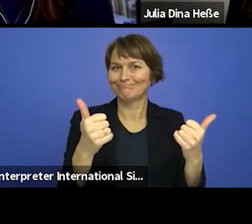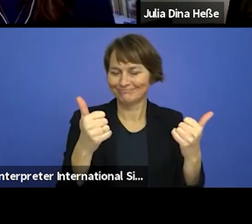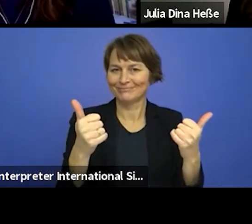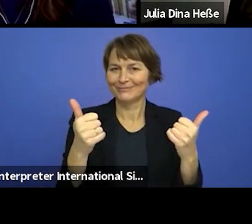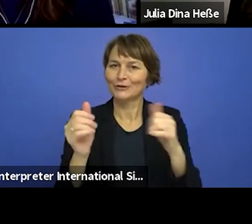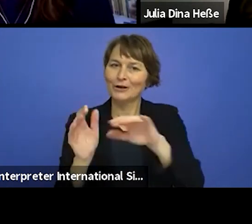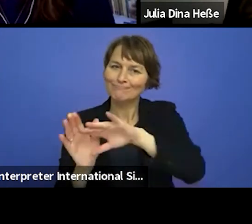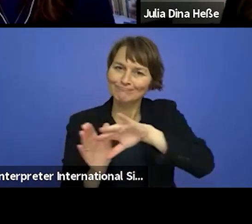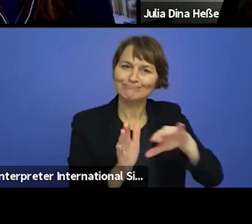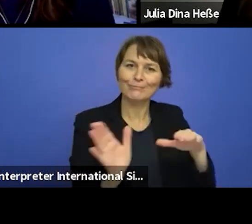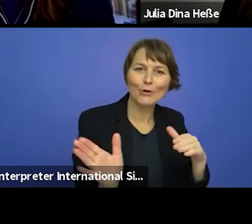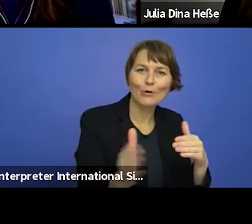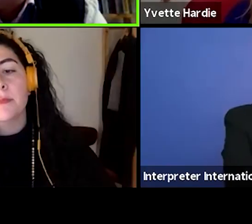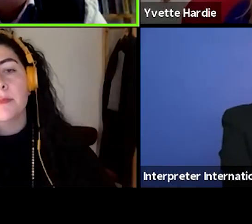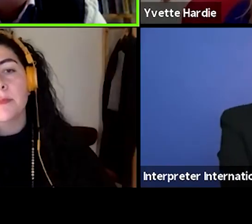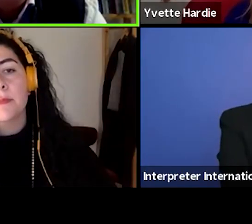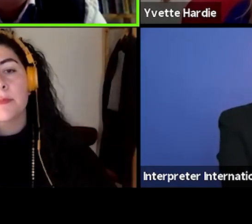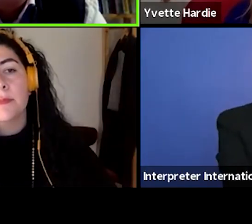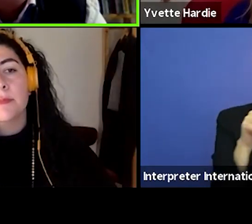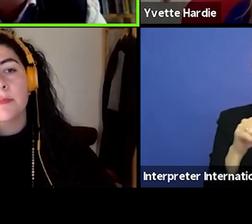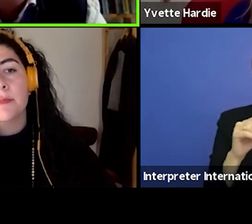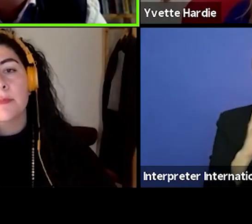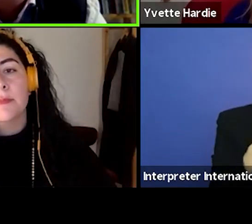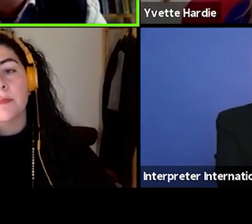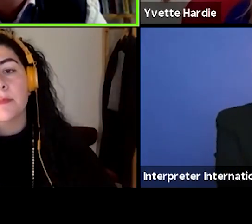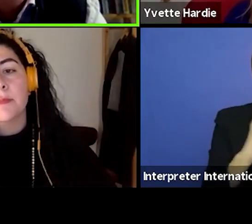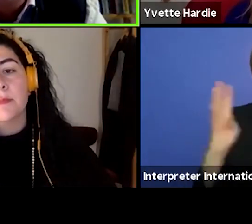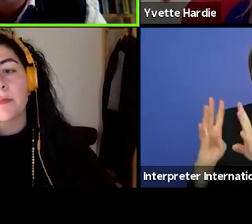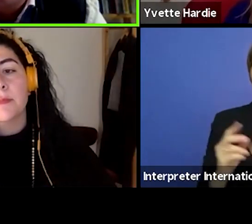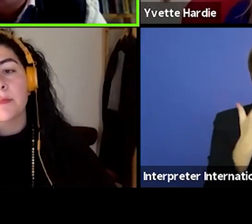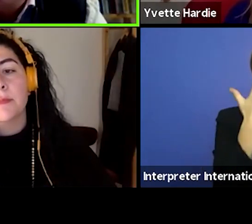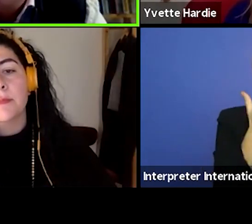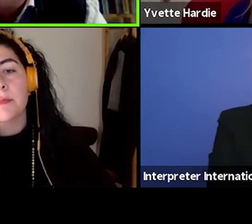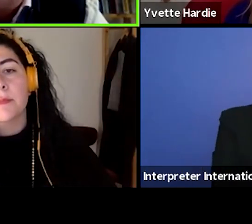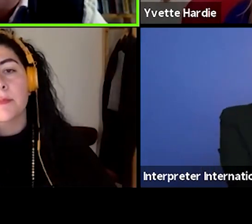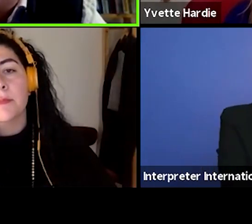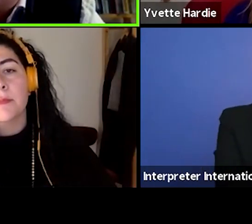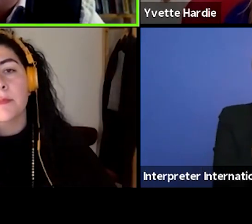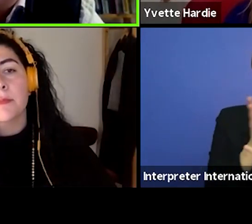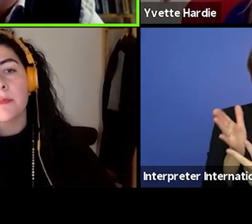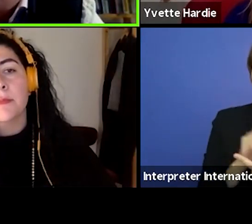zoom meeting, in three breakout rooms and there you can choose and Teresa will tell us how.